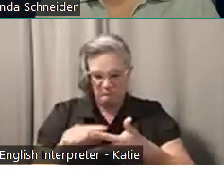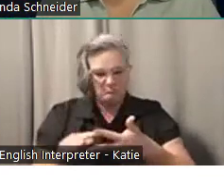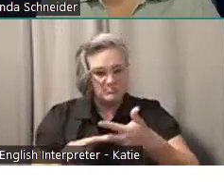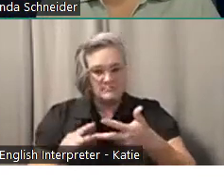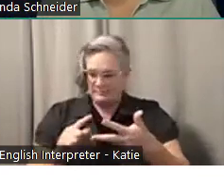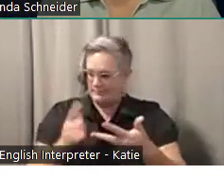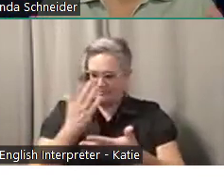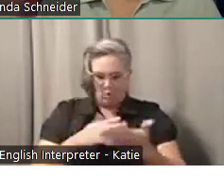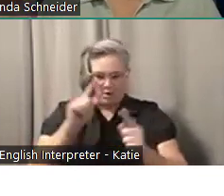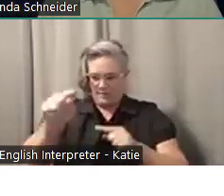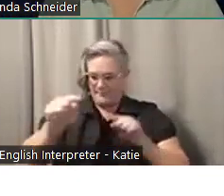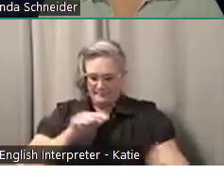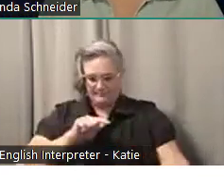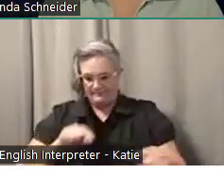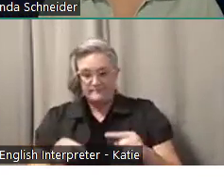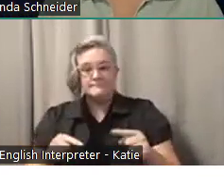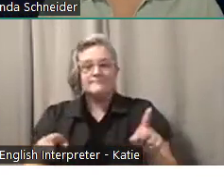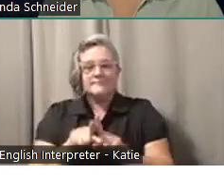pieces that we can point out as parents. Um…